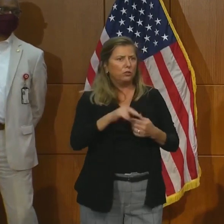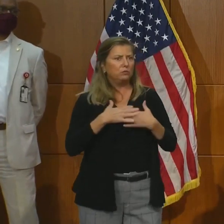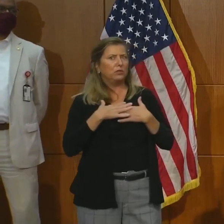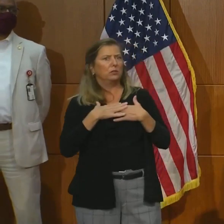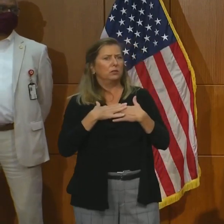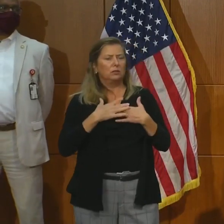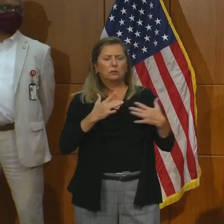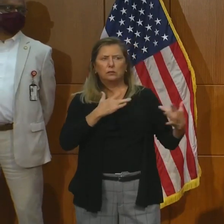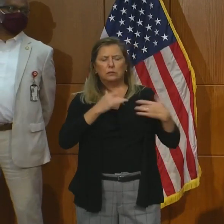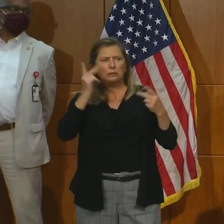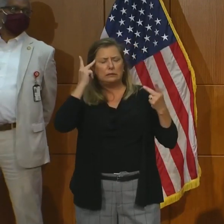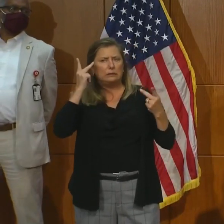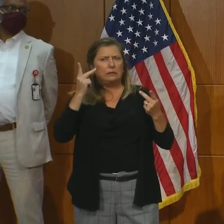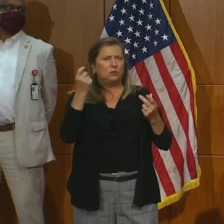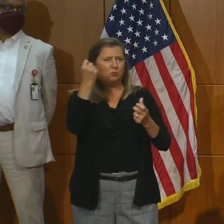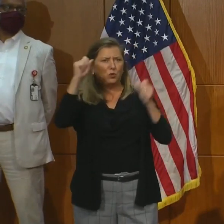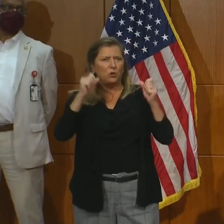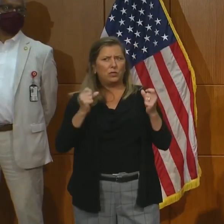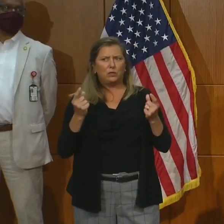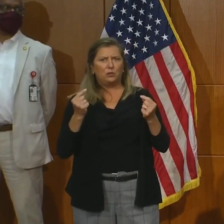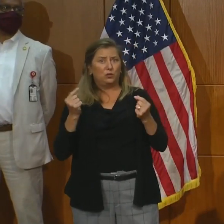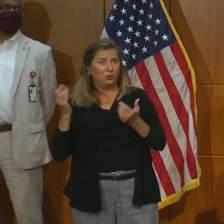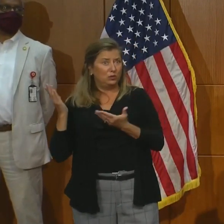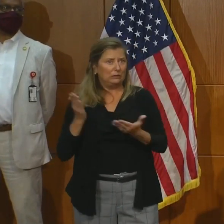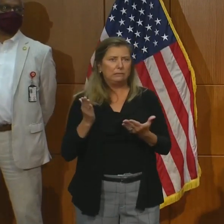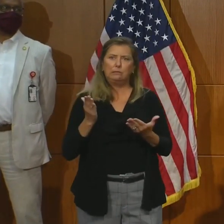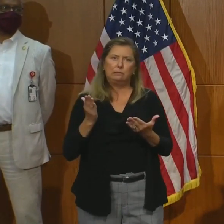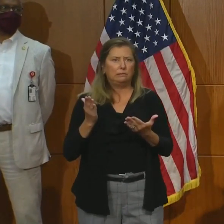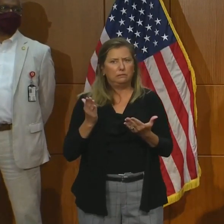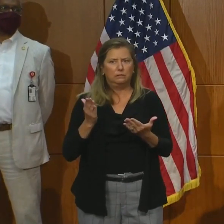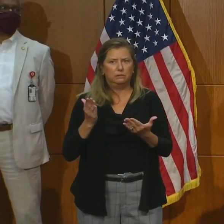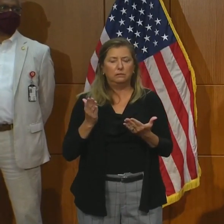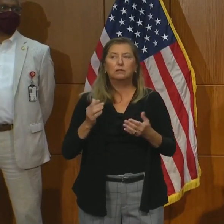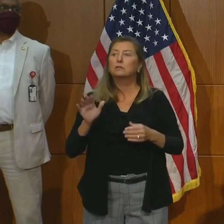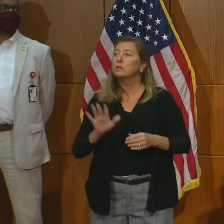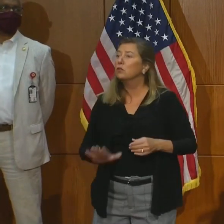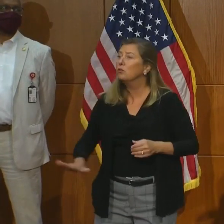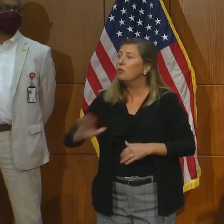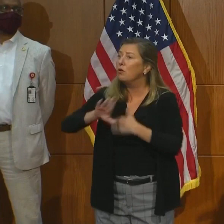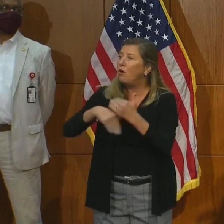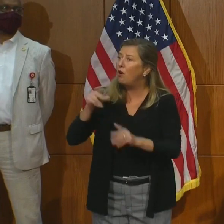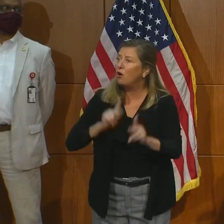SEIZURES. SHE NEEDED TO COME TO RICHMOND FOR SPECIAL TREATMENT BUT SHE WAS WORRIED ABOUT WHAT